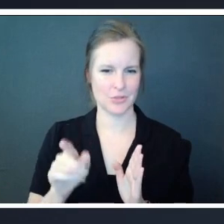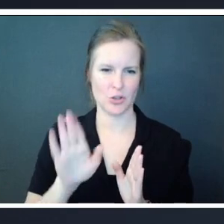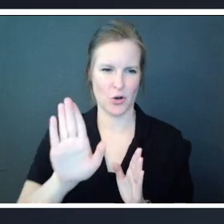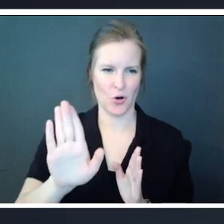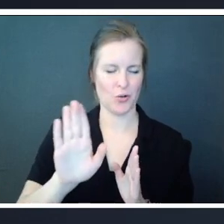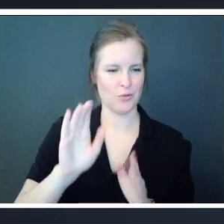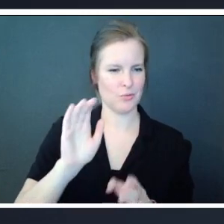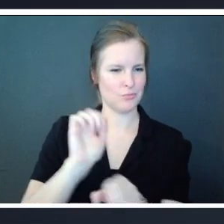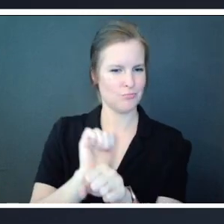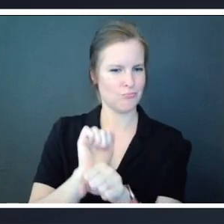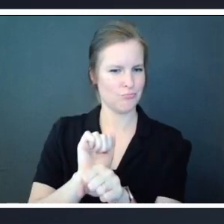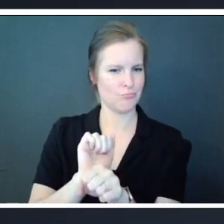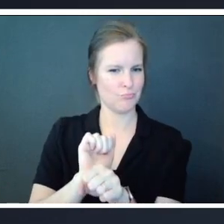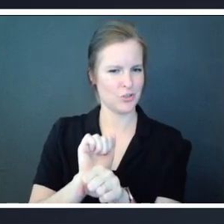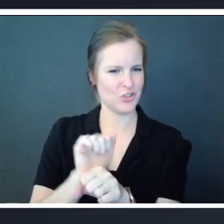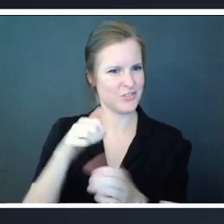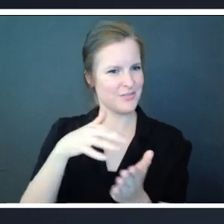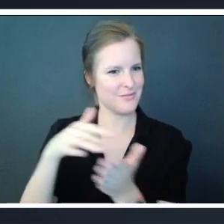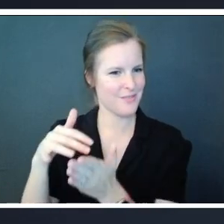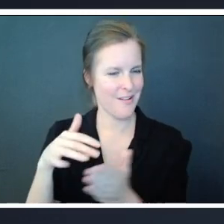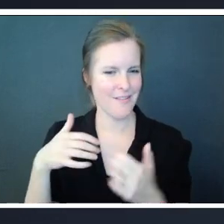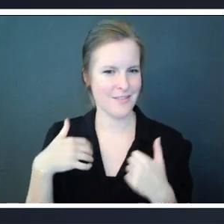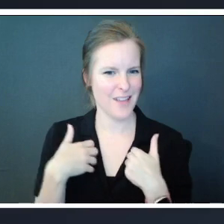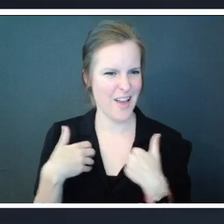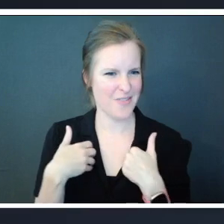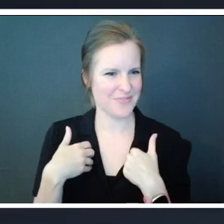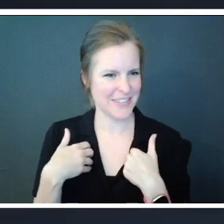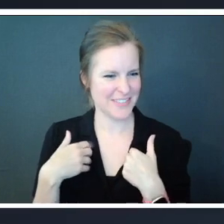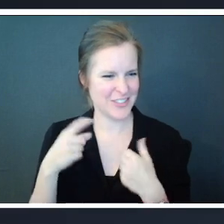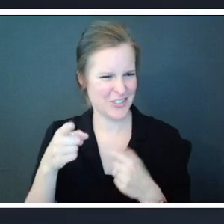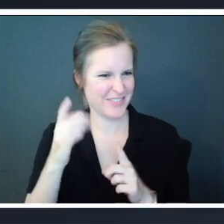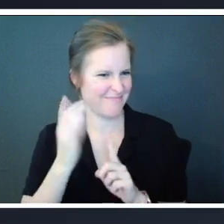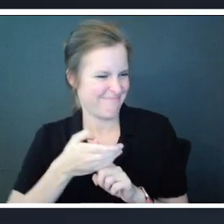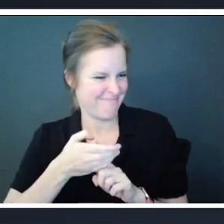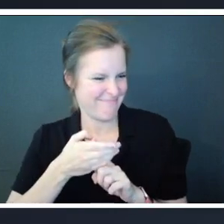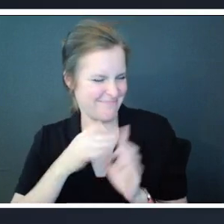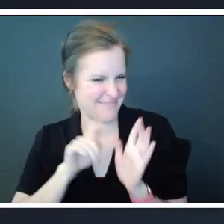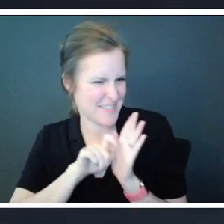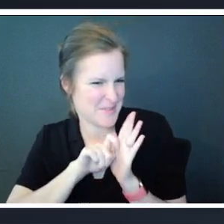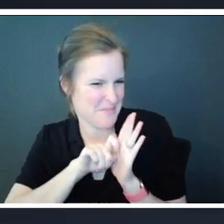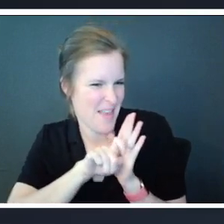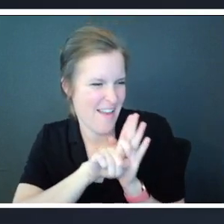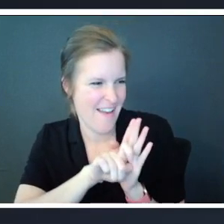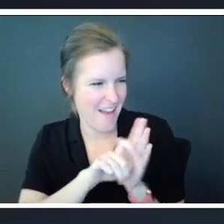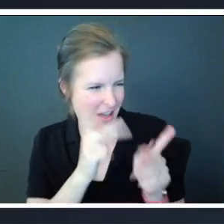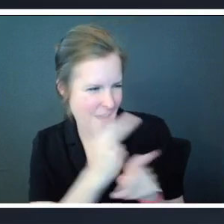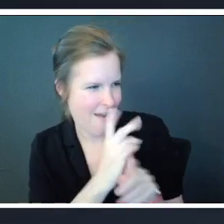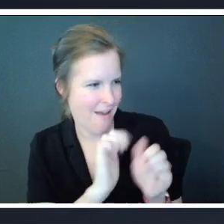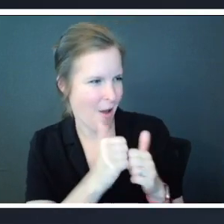studies animals and acts like a spy to discover the secrets of protecting animals. Before we meet